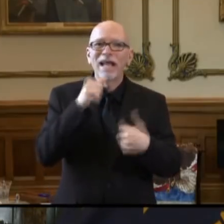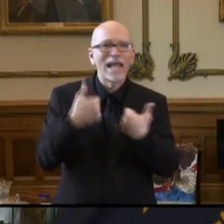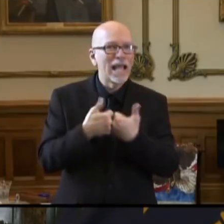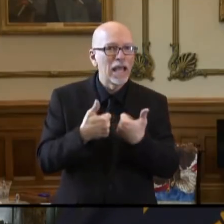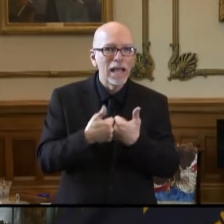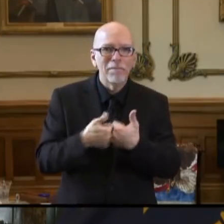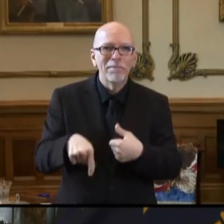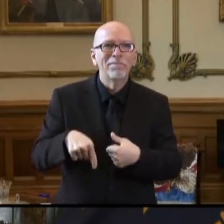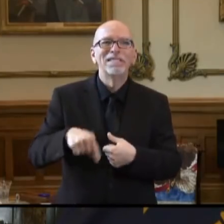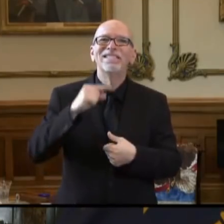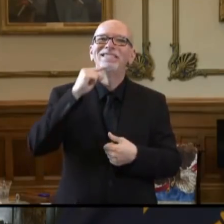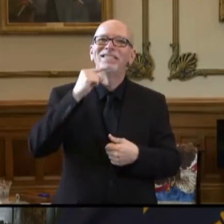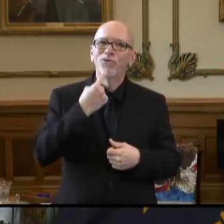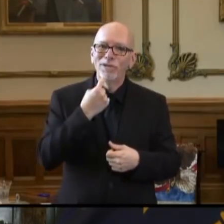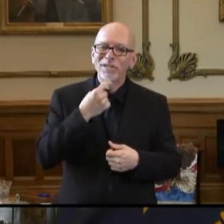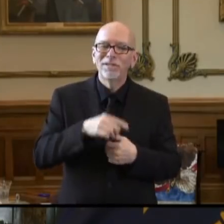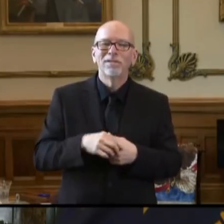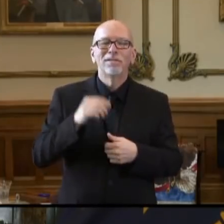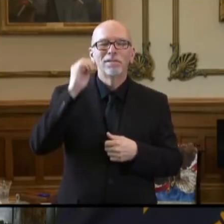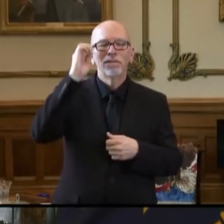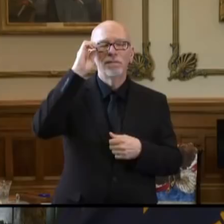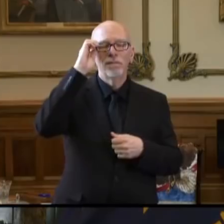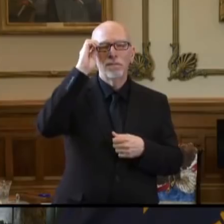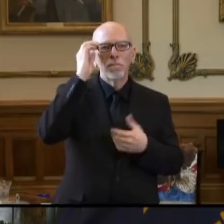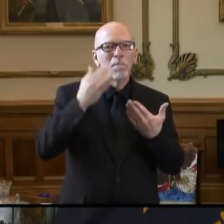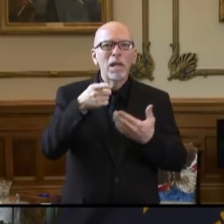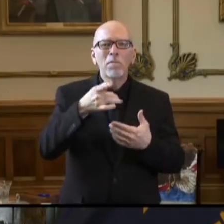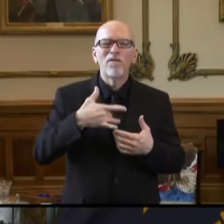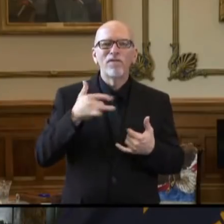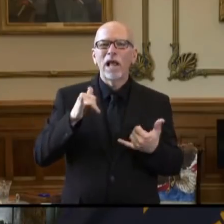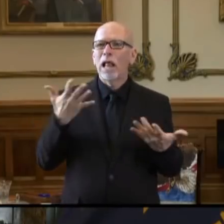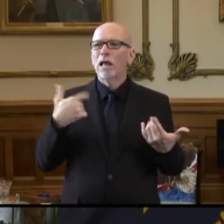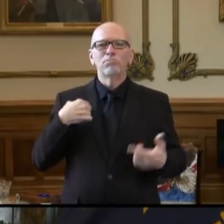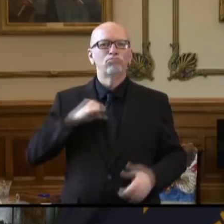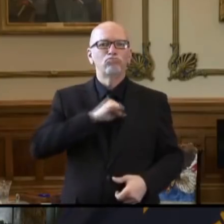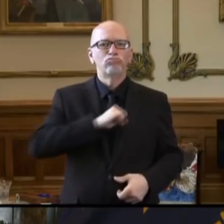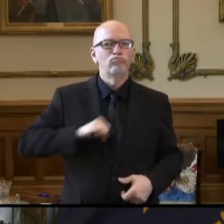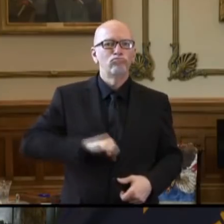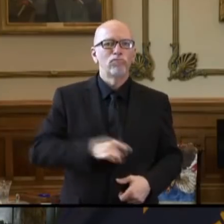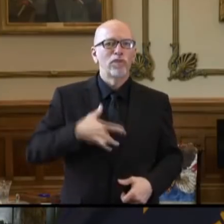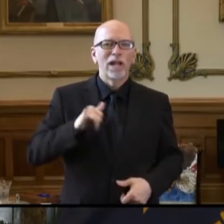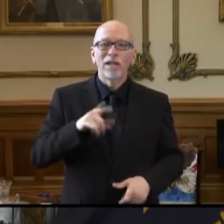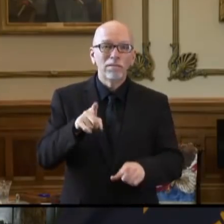ENFORCING THE LAWS. I'M I'M PLEADING ON A DAILY BASIS THAT THIS IS NOT A GAME. THIS IS